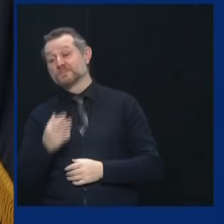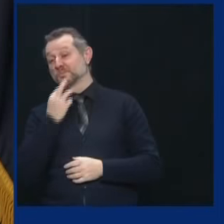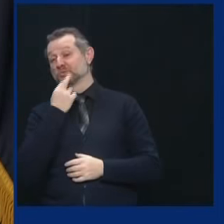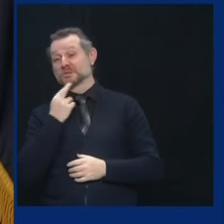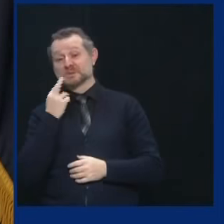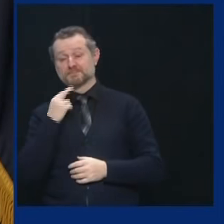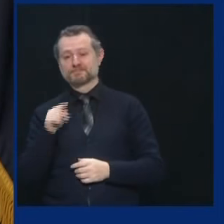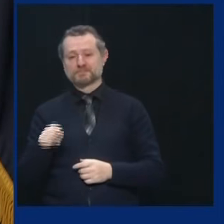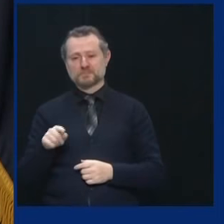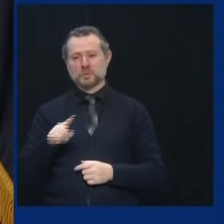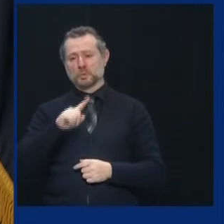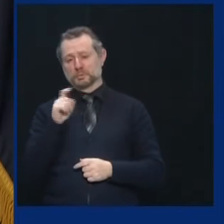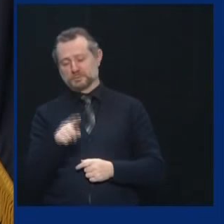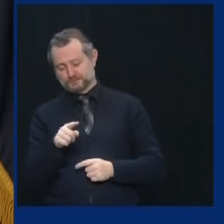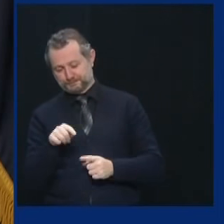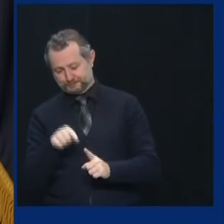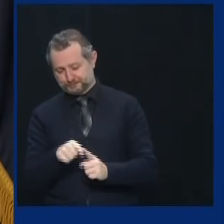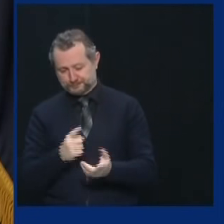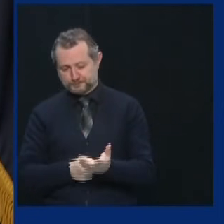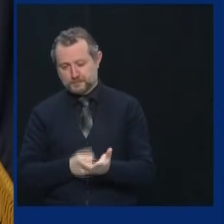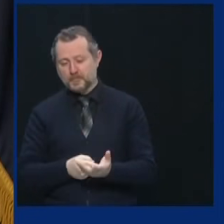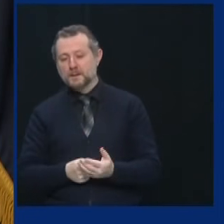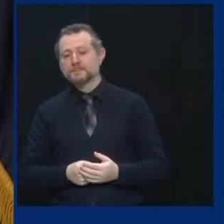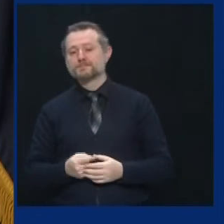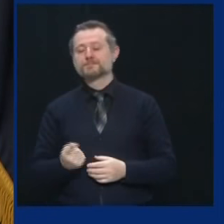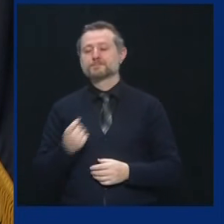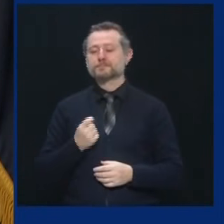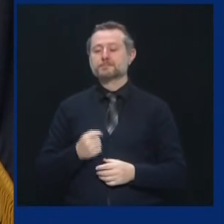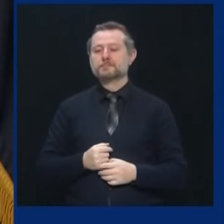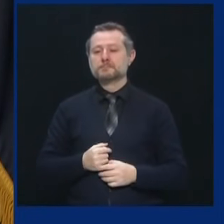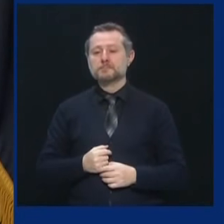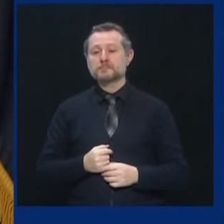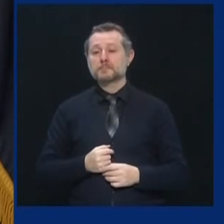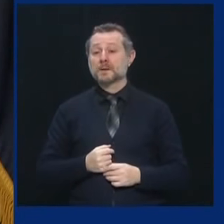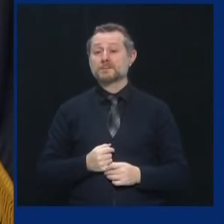THE HIGH IS 85 AND THE LOW IS